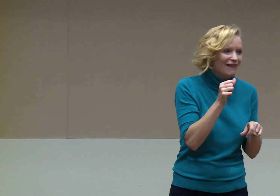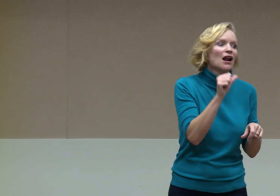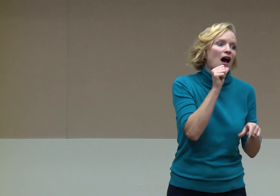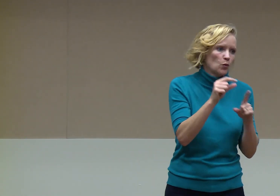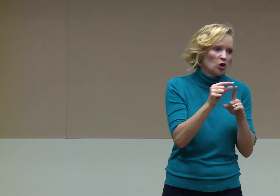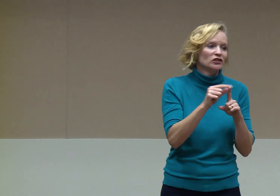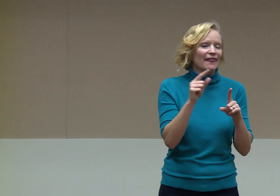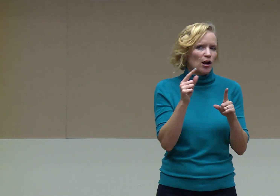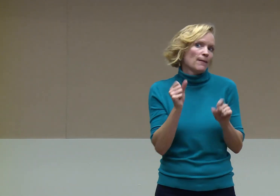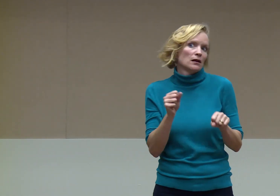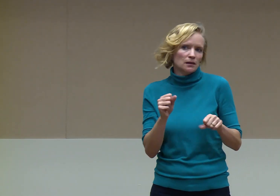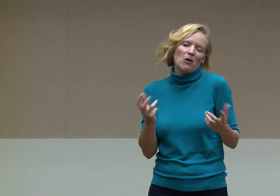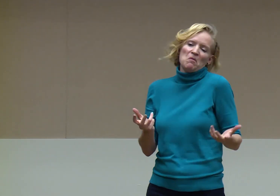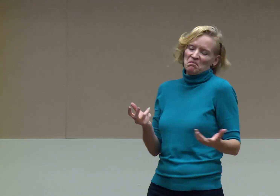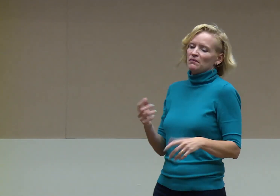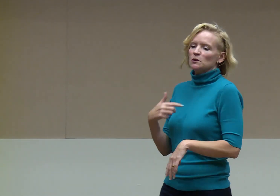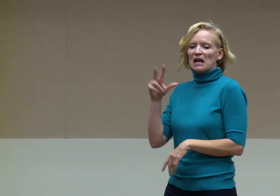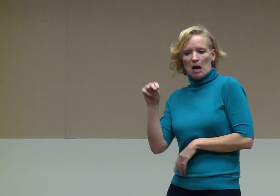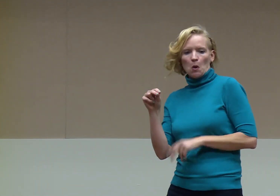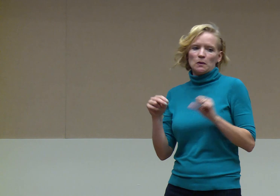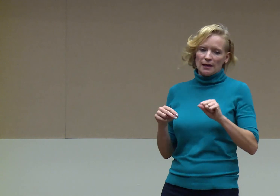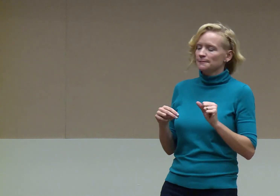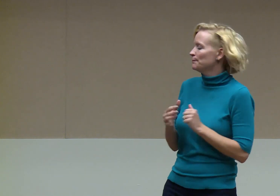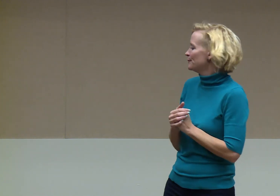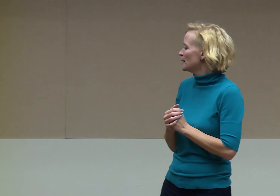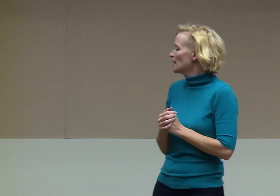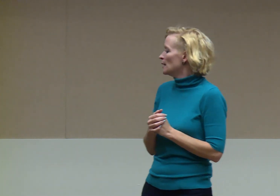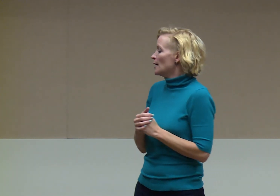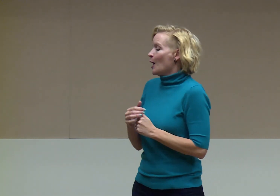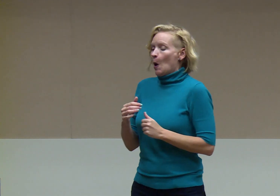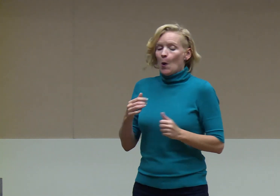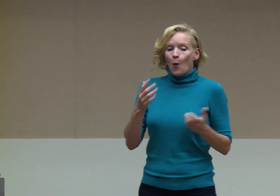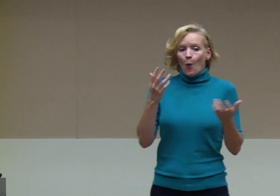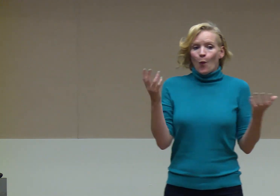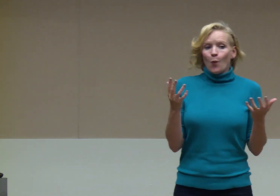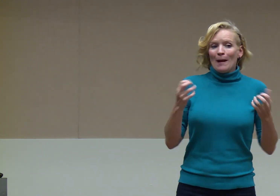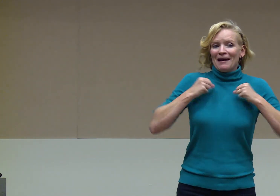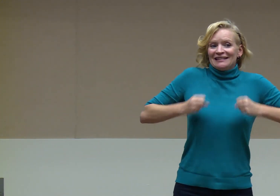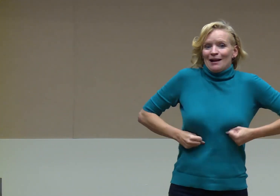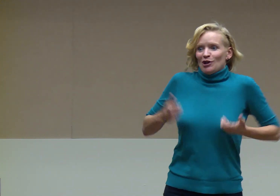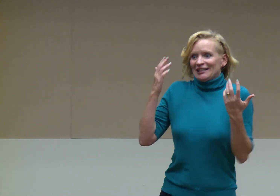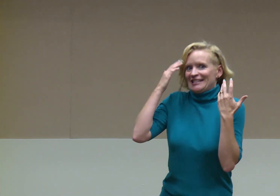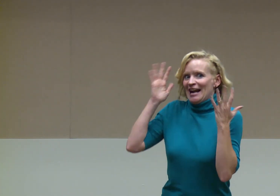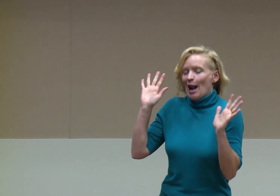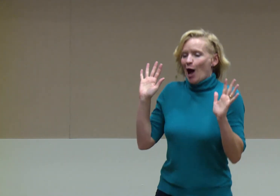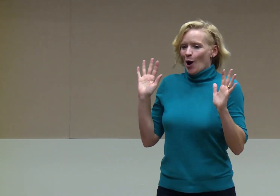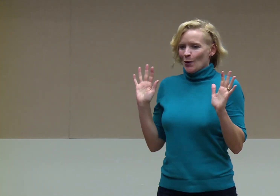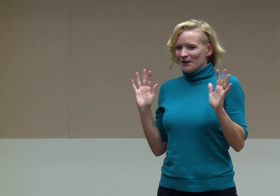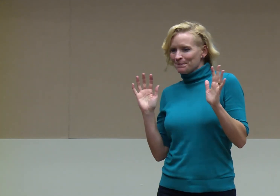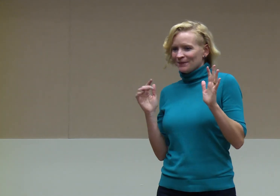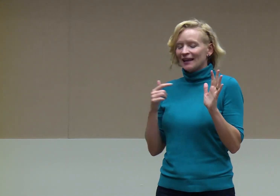but you understood that there are words that are possible or not. So you say yes or no.